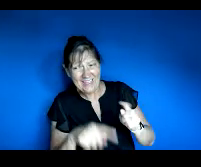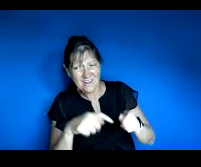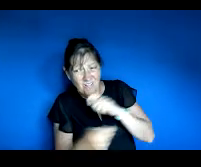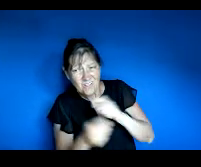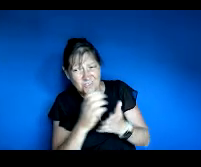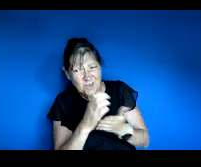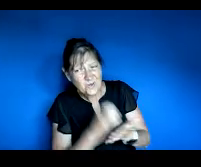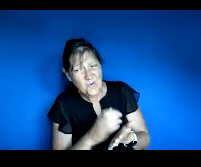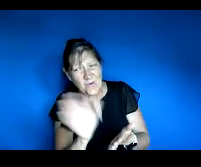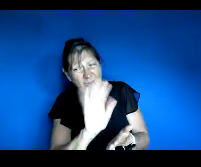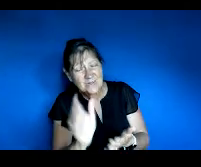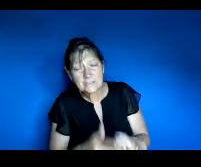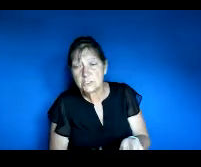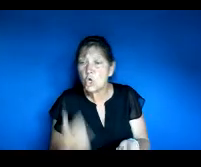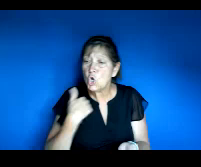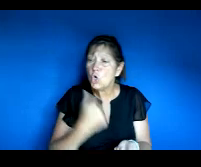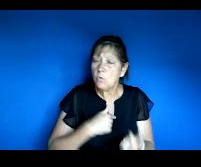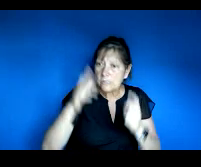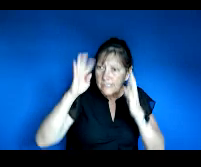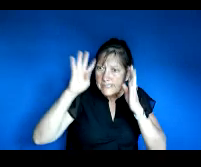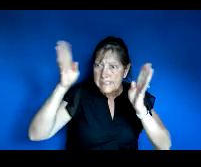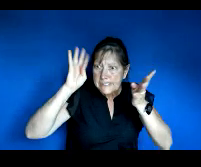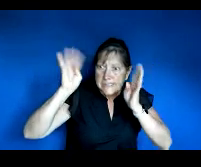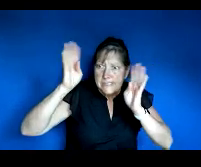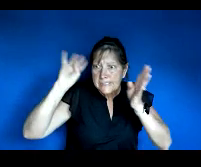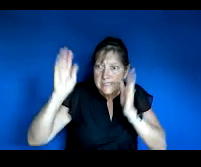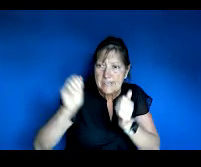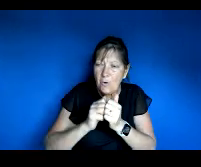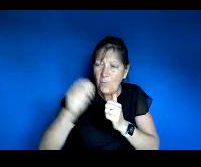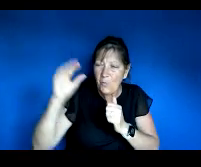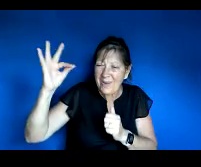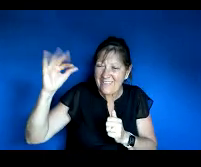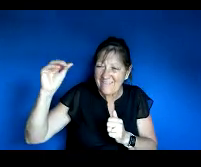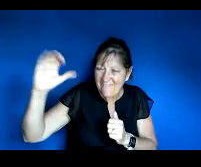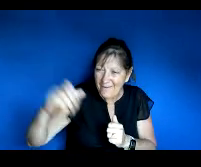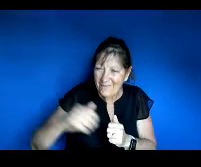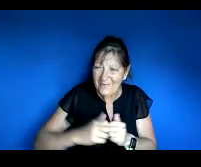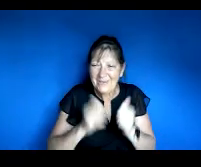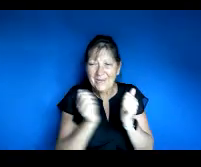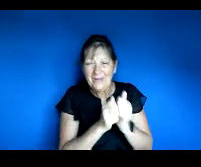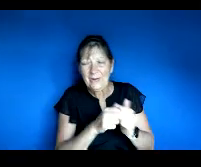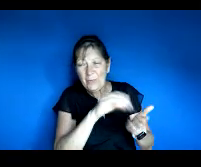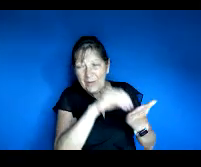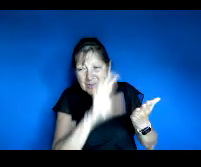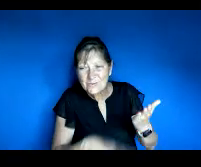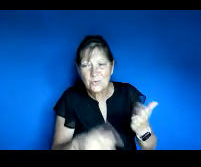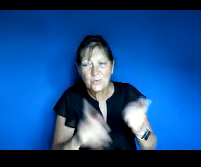to explore viable alternatives that will still reasonably address a disability-related barrier for a student.